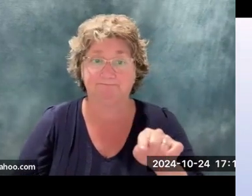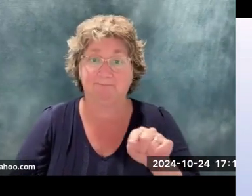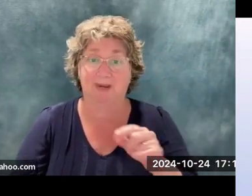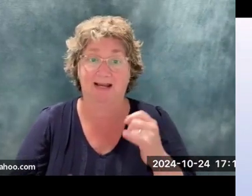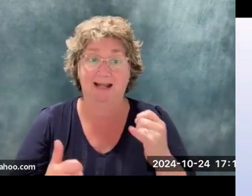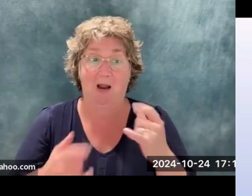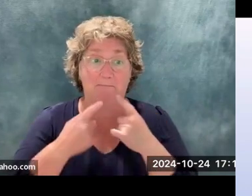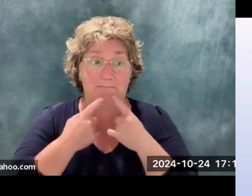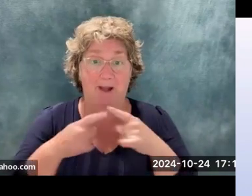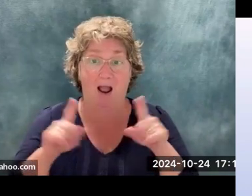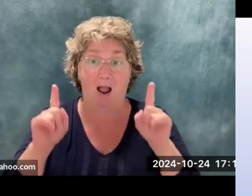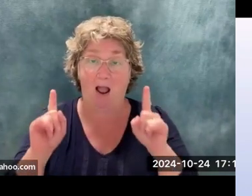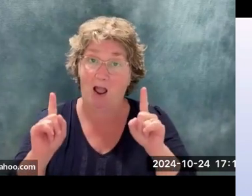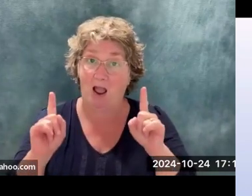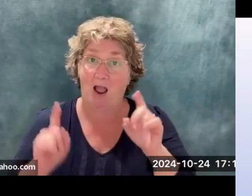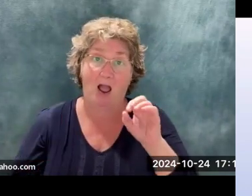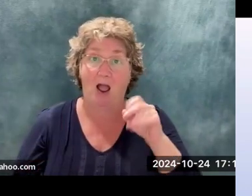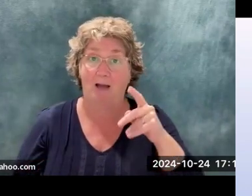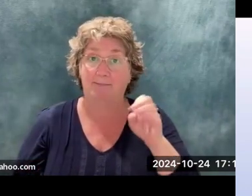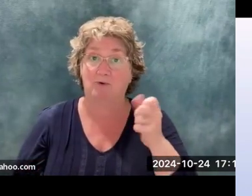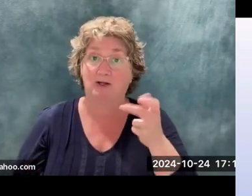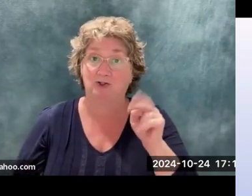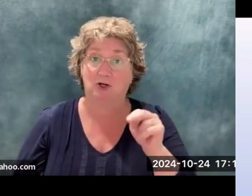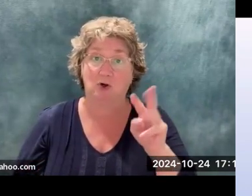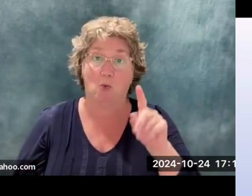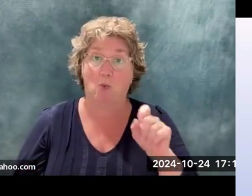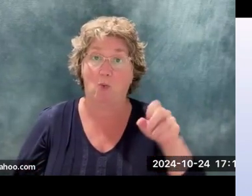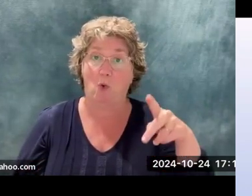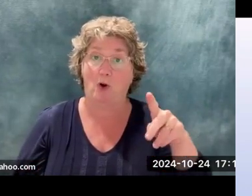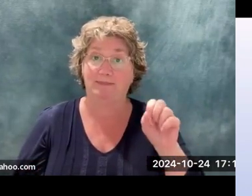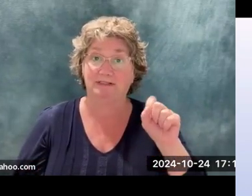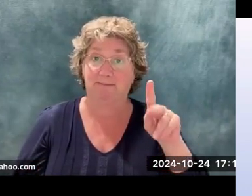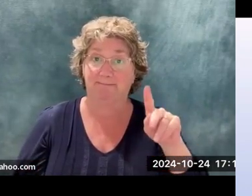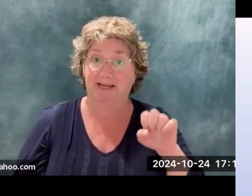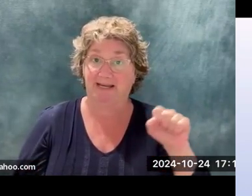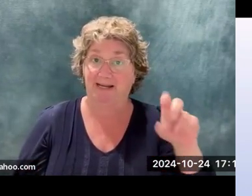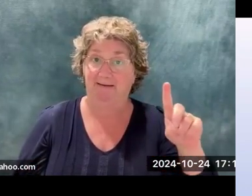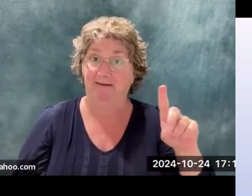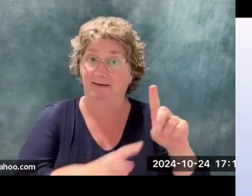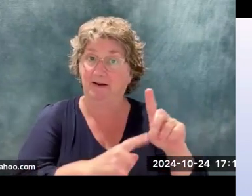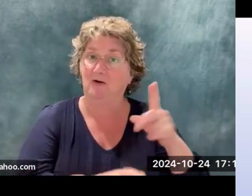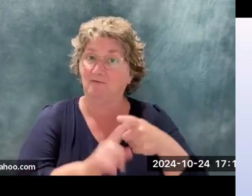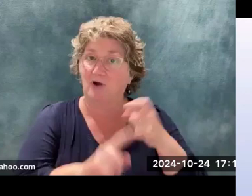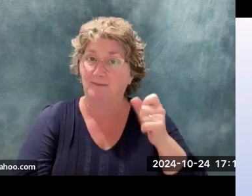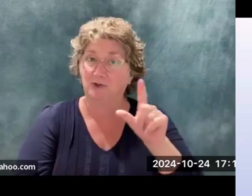which was a public private partnership in 2020, which had broad bipartisan support.